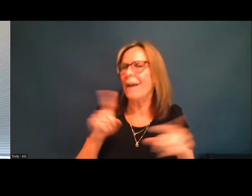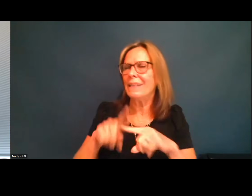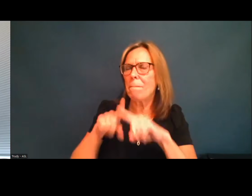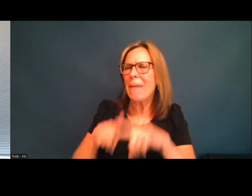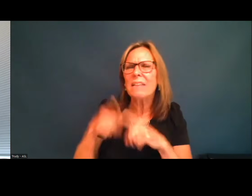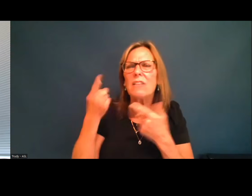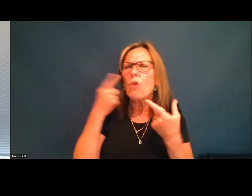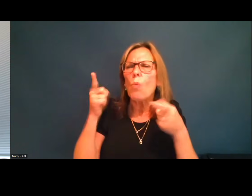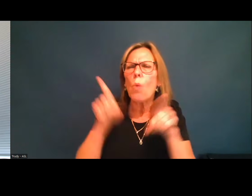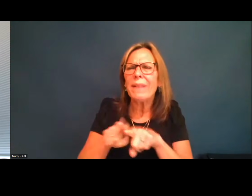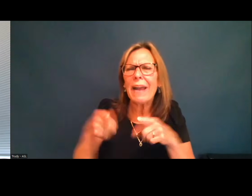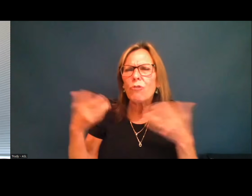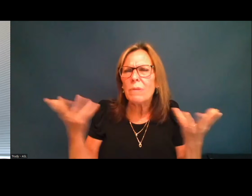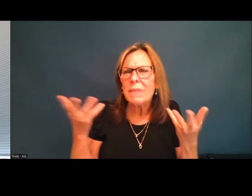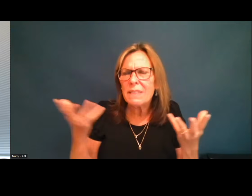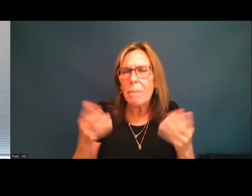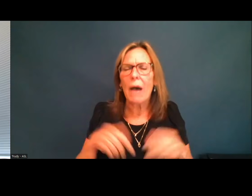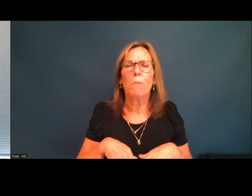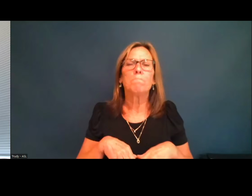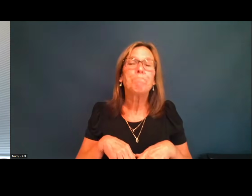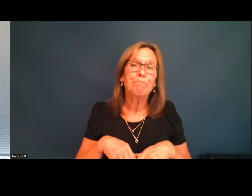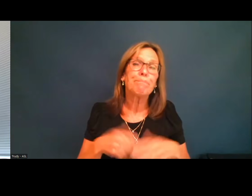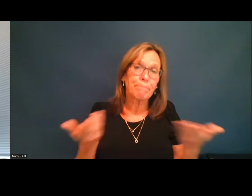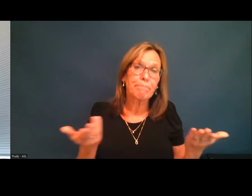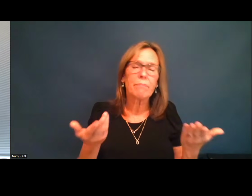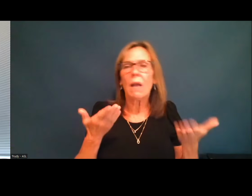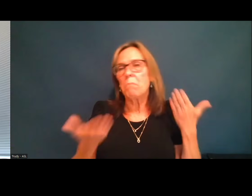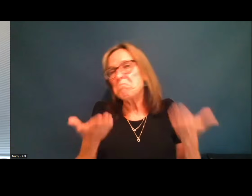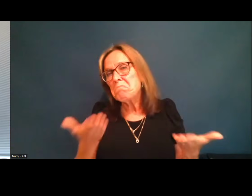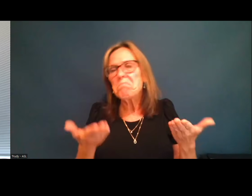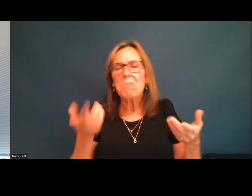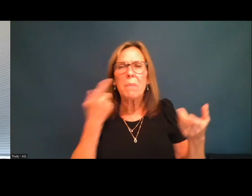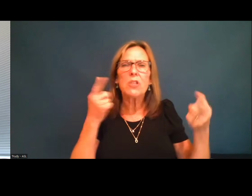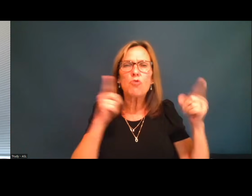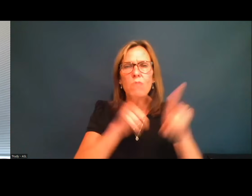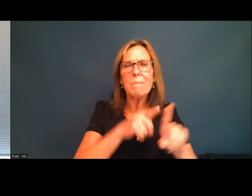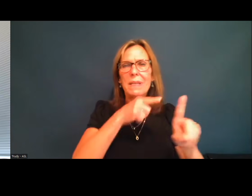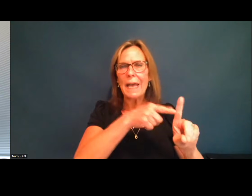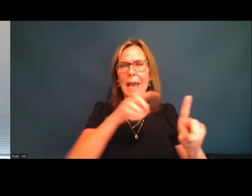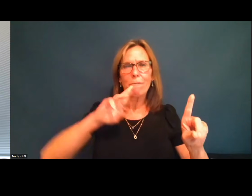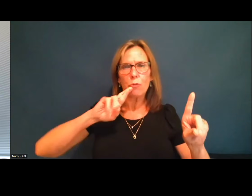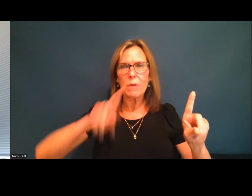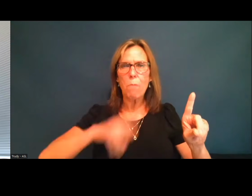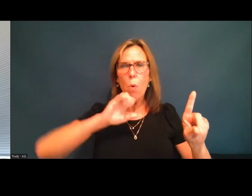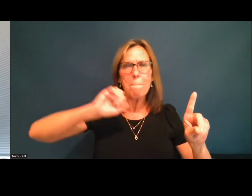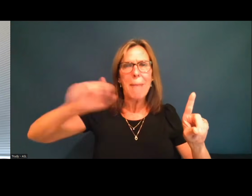they need to report back to DHR on or show their policies, show sign-in sheets for the next six months or a year or